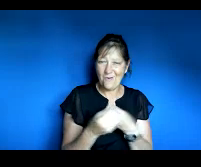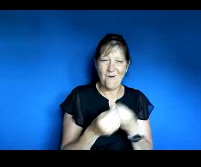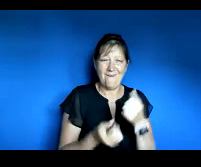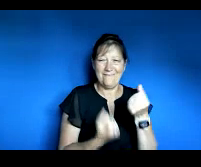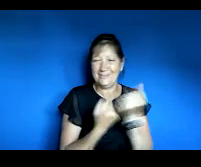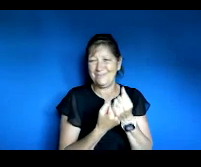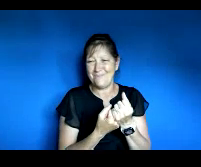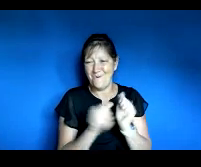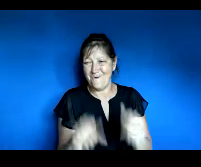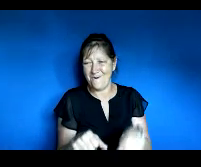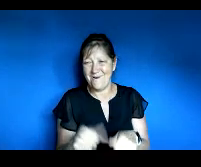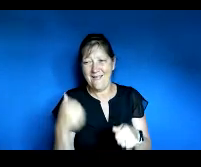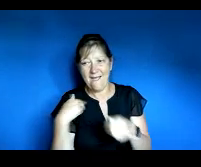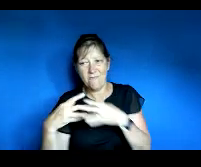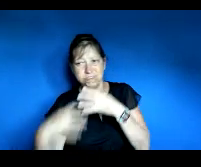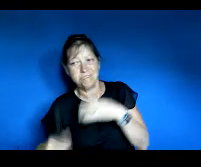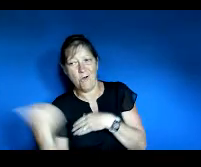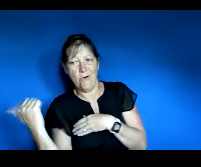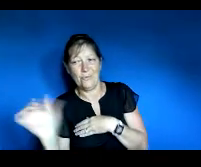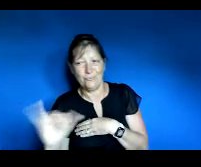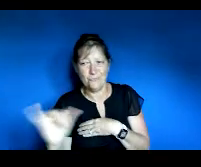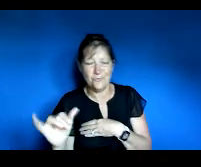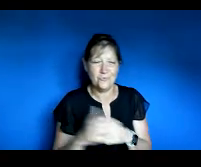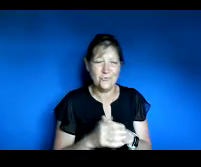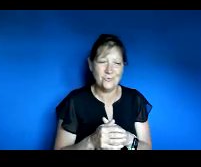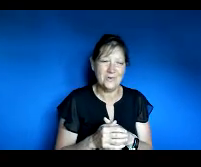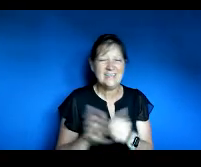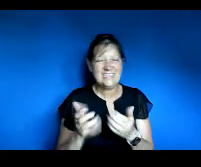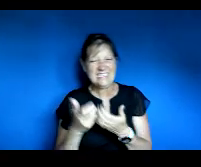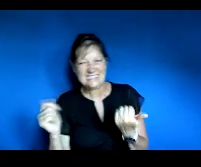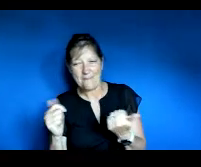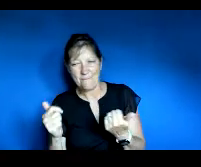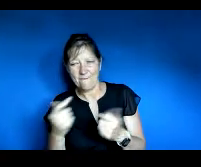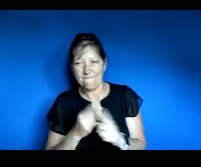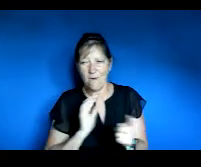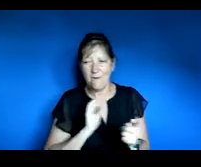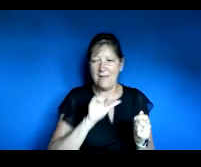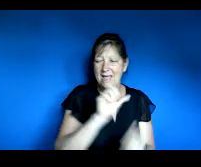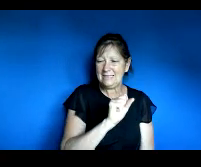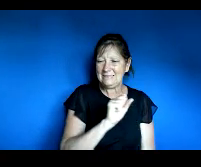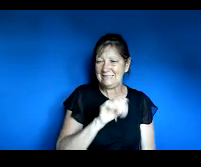for student success here at UVM that are actually separate from Student Accessibility Services itself.